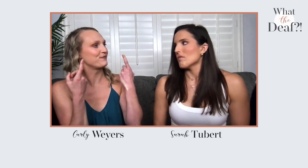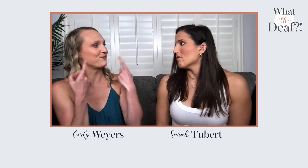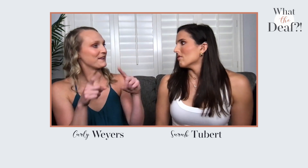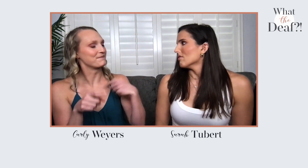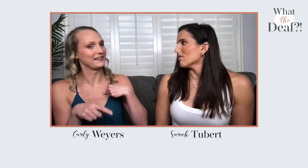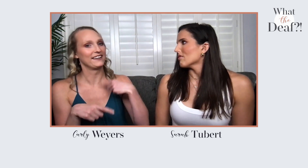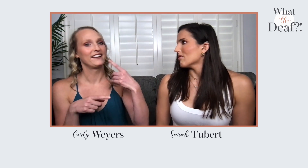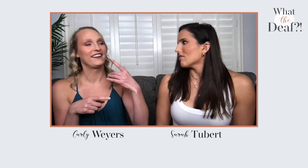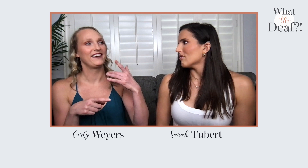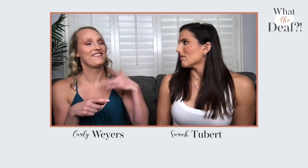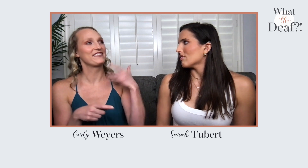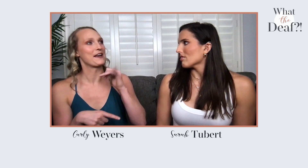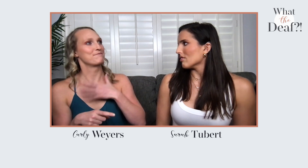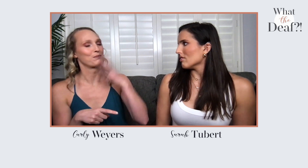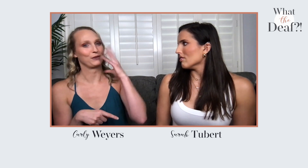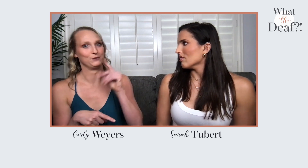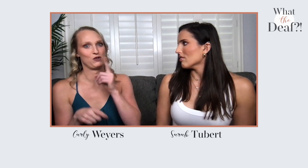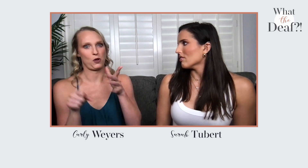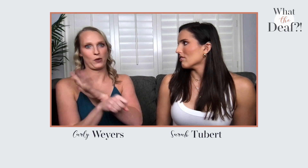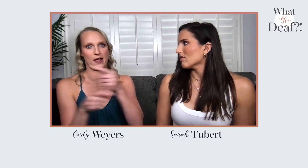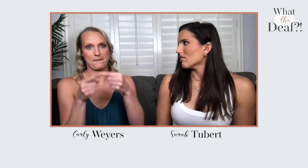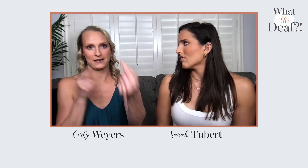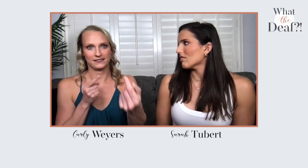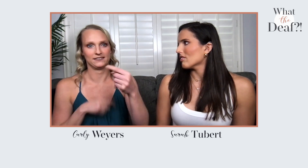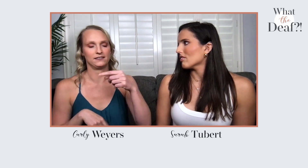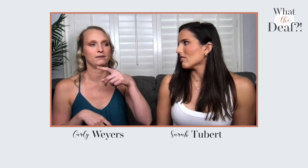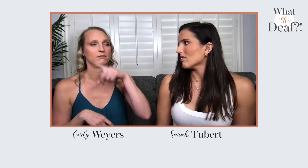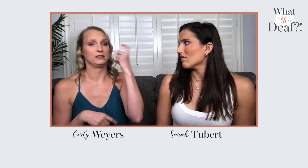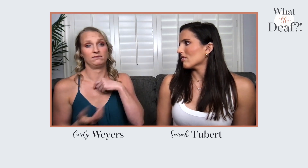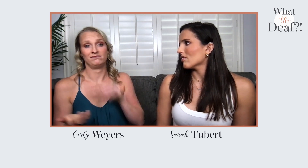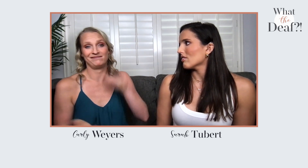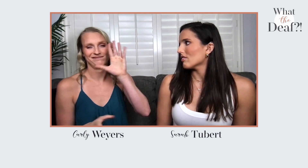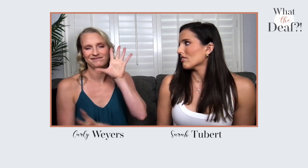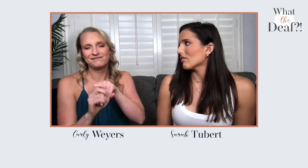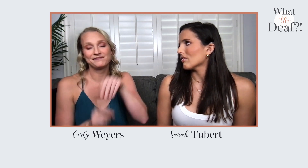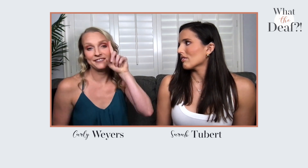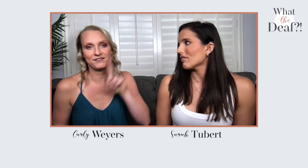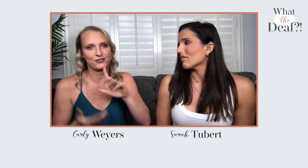For me, I feel like my experience was completely the opposite because growing up I was very involved in the Deaf community.